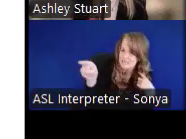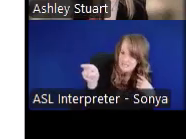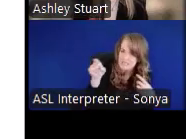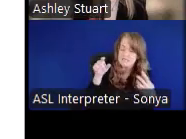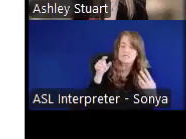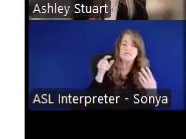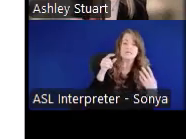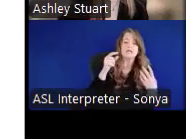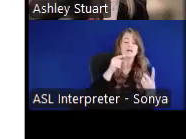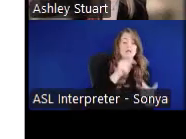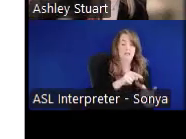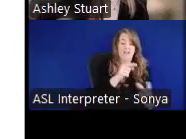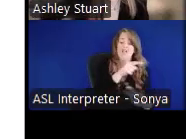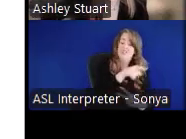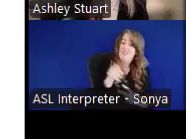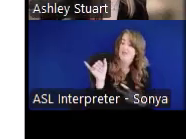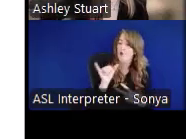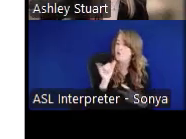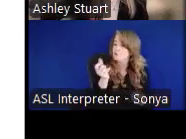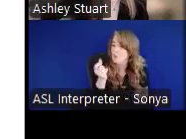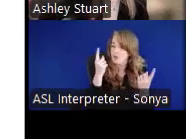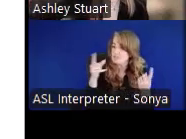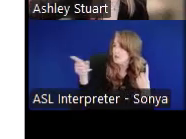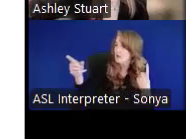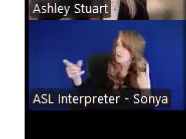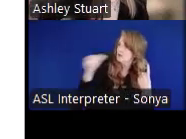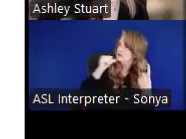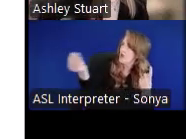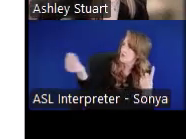understand what's being denied of them, so they know when a